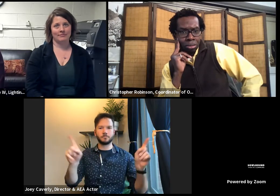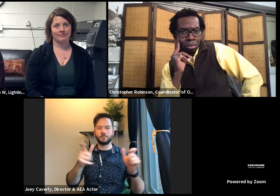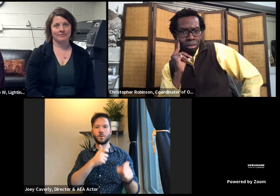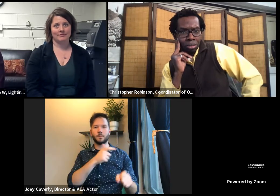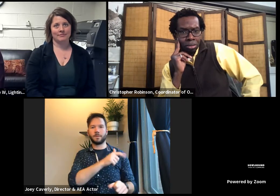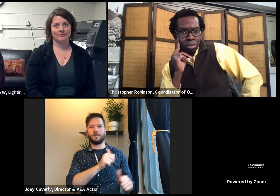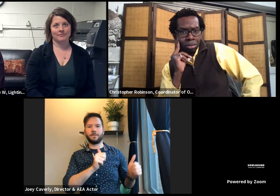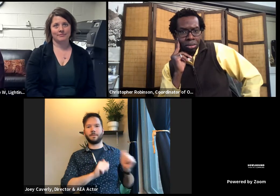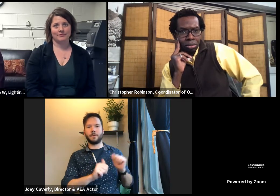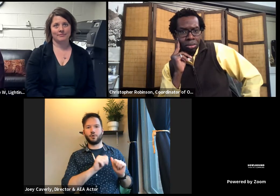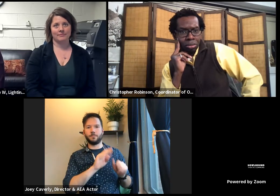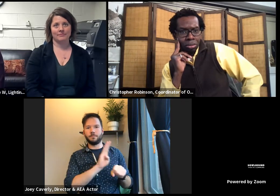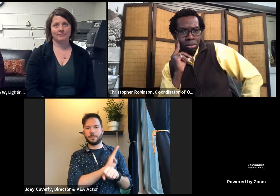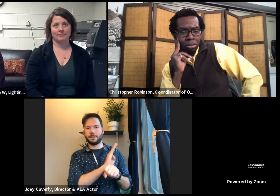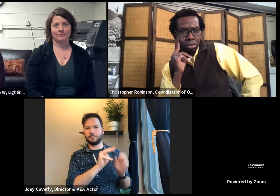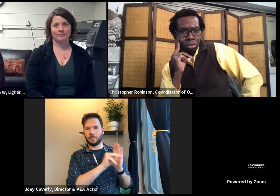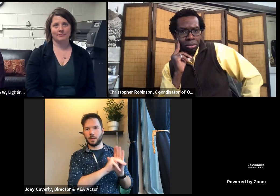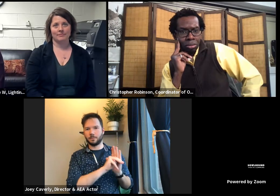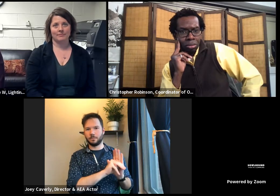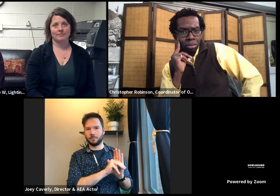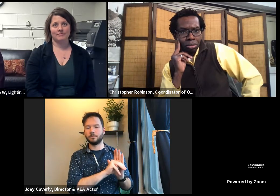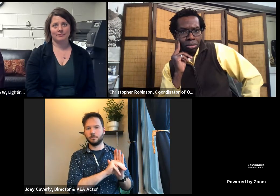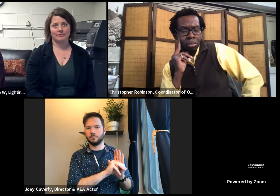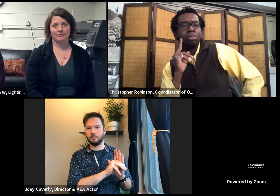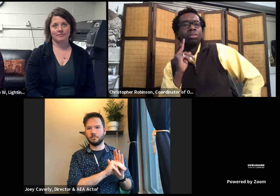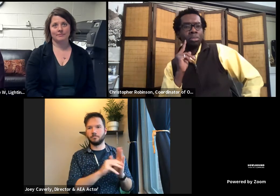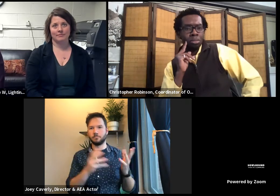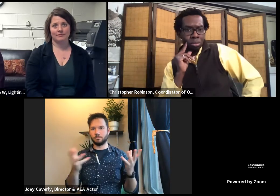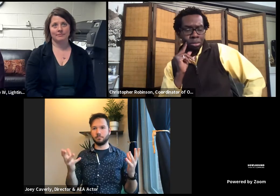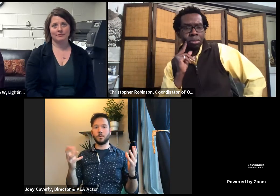is very different from a theater's business model.